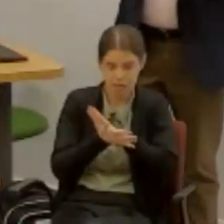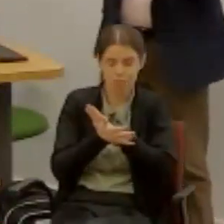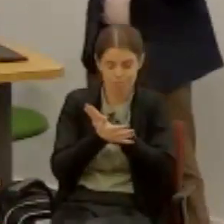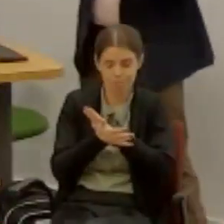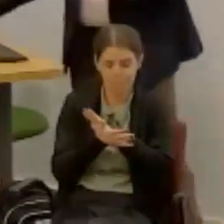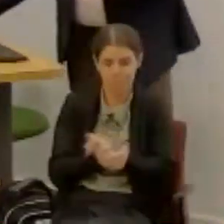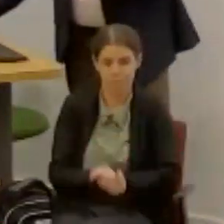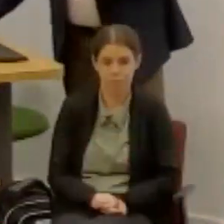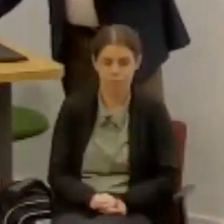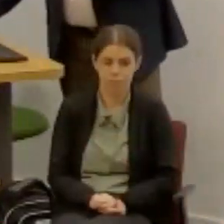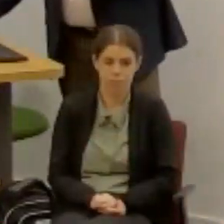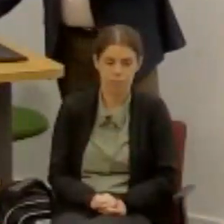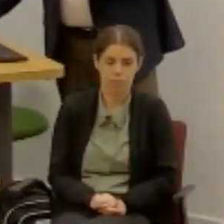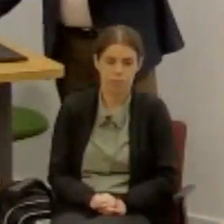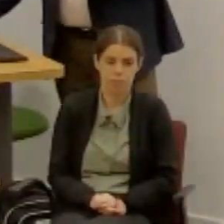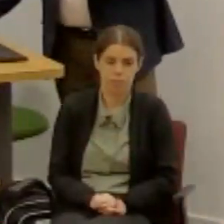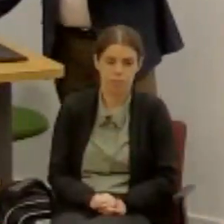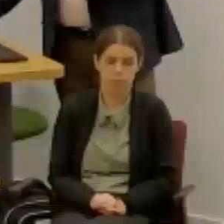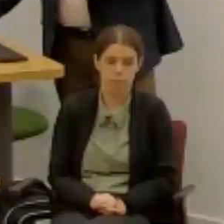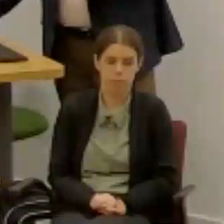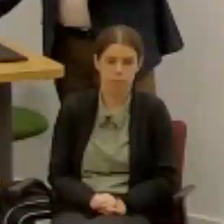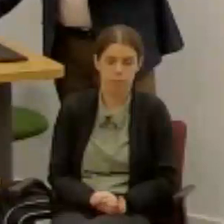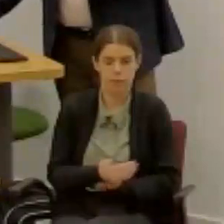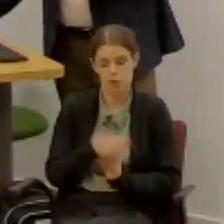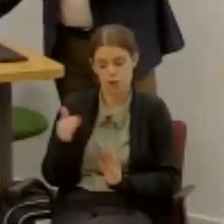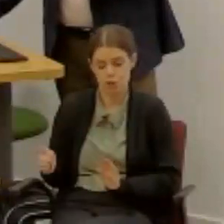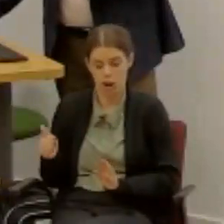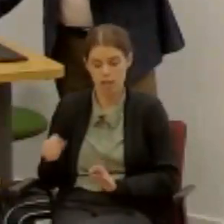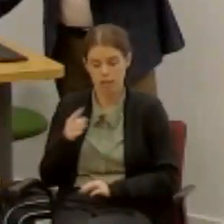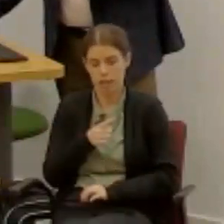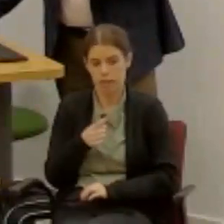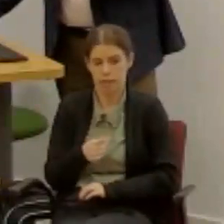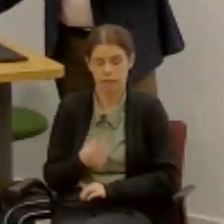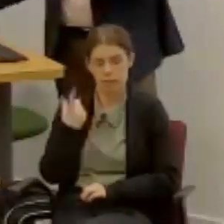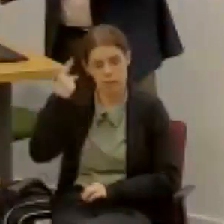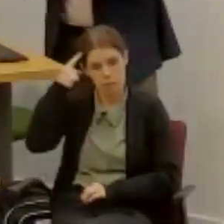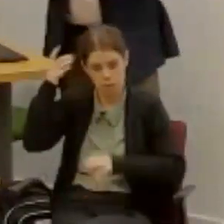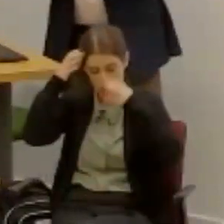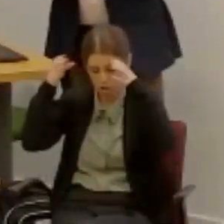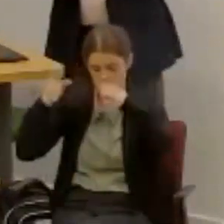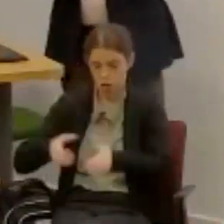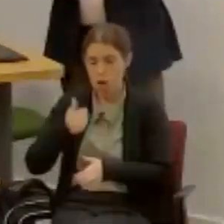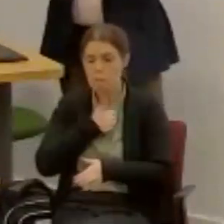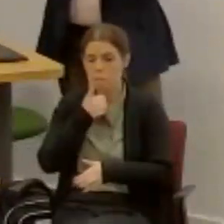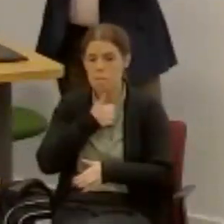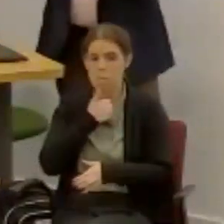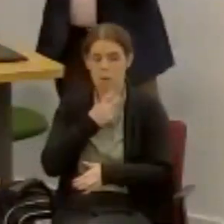Here, on the right side is a bit of a man who died 20 years or so later from a very